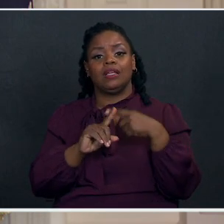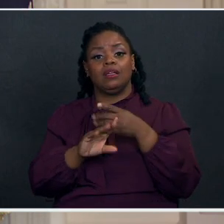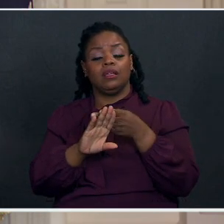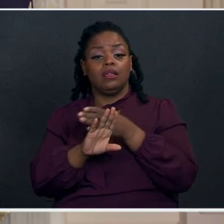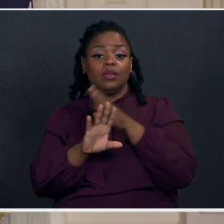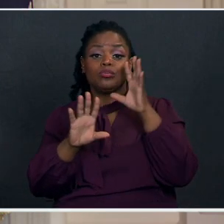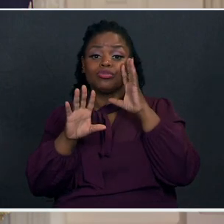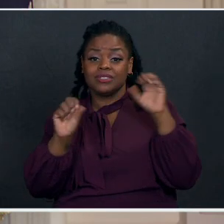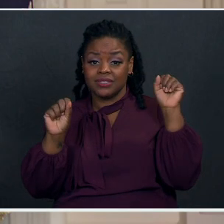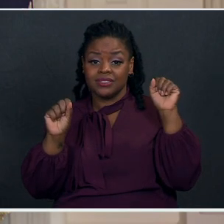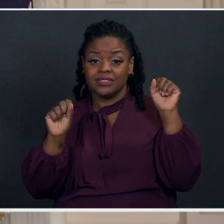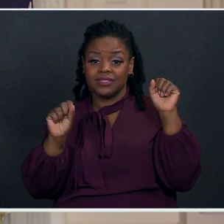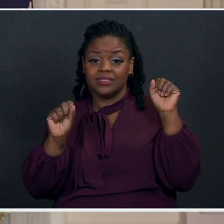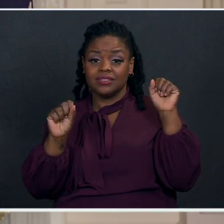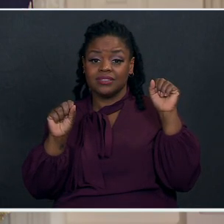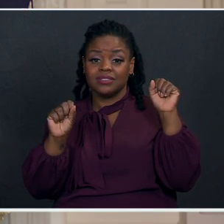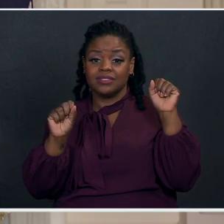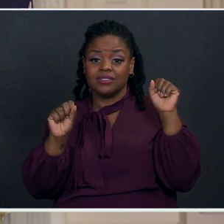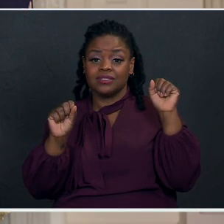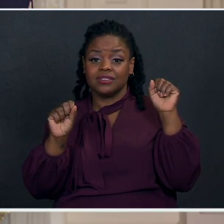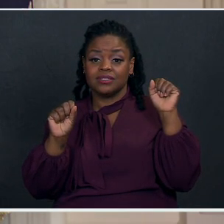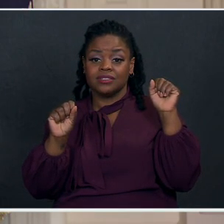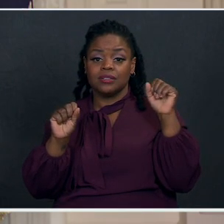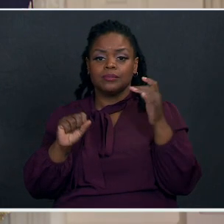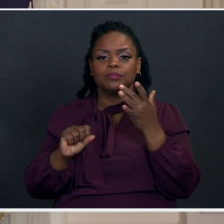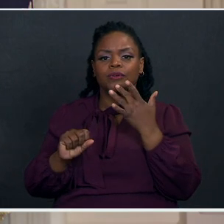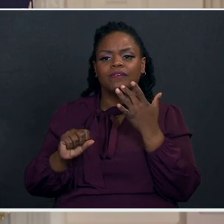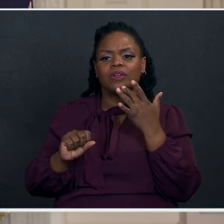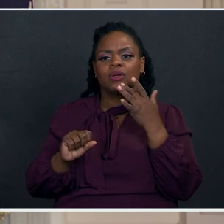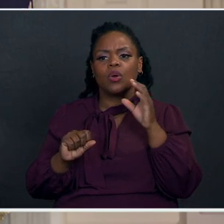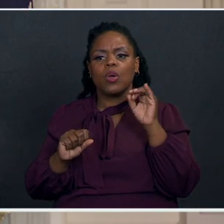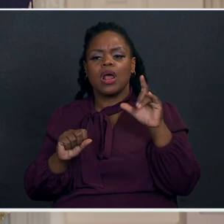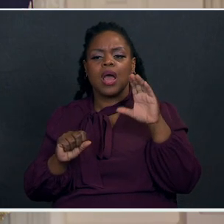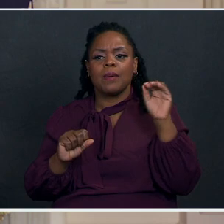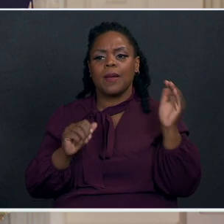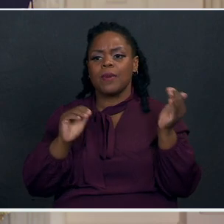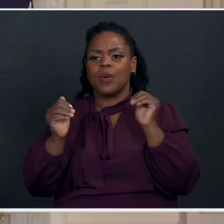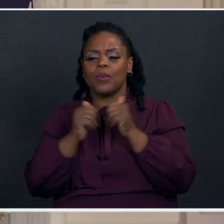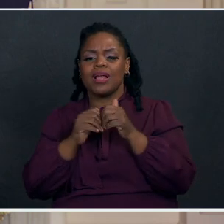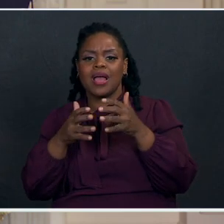and picked Big Oil companies over American workers, the Biden-Harris administration will not